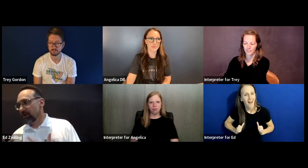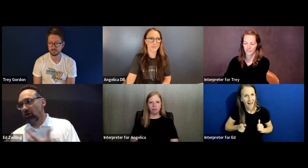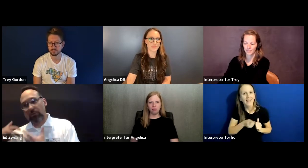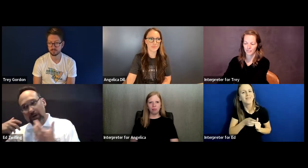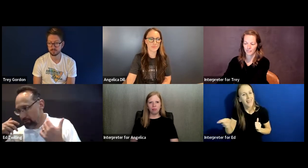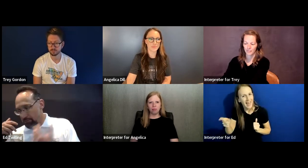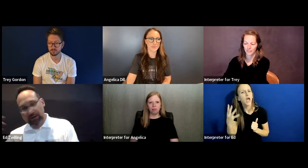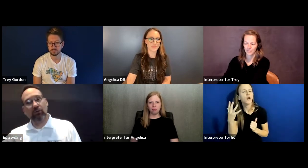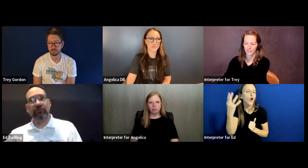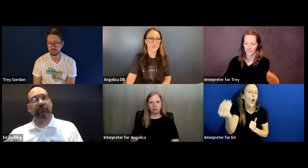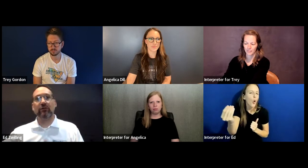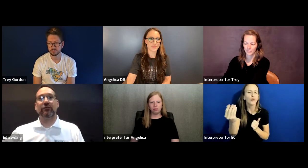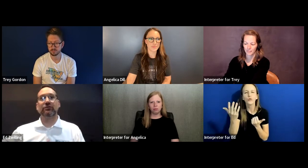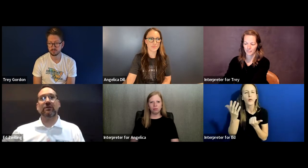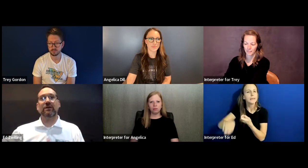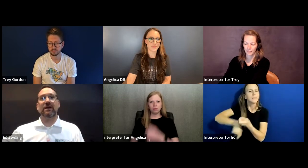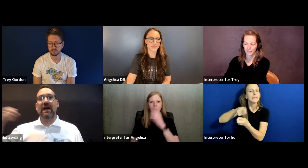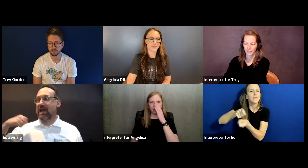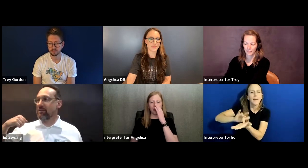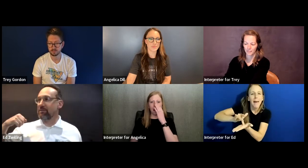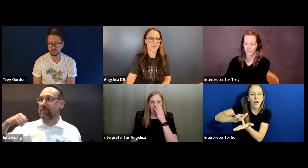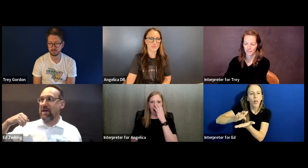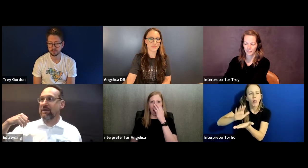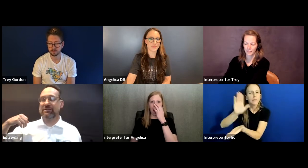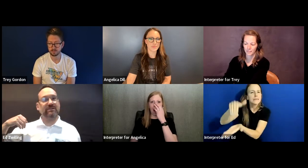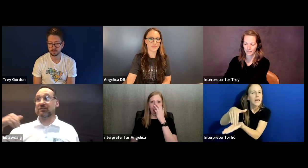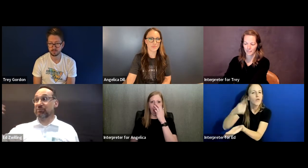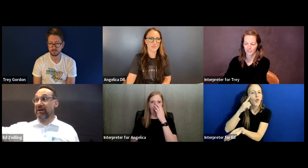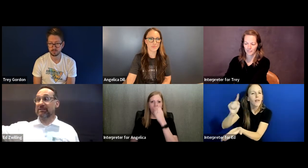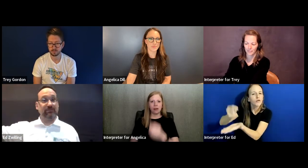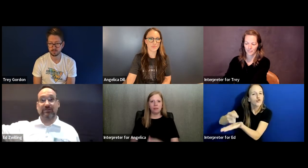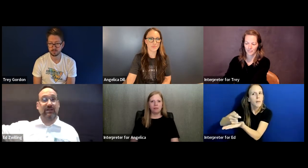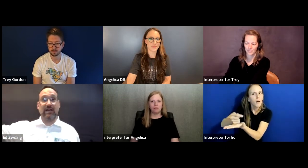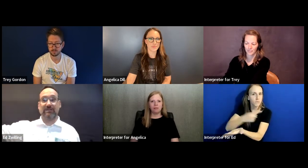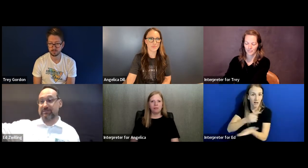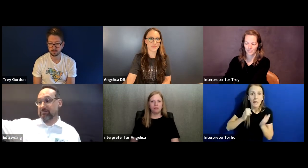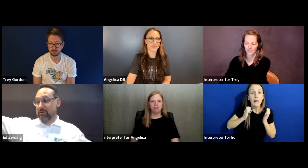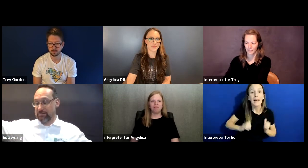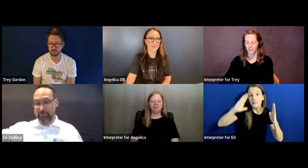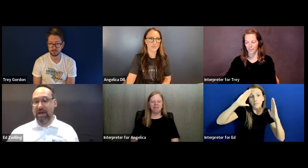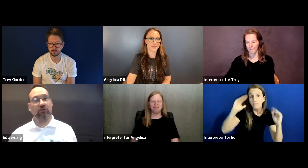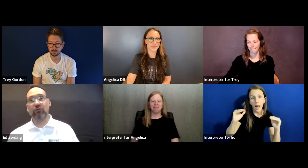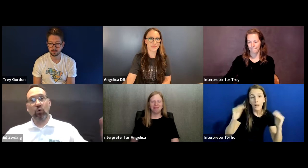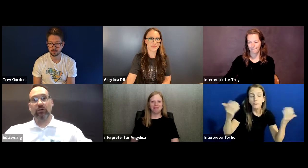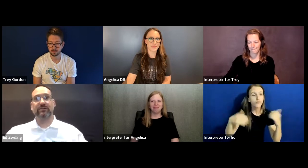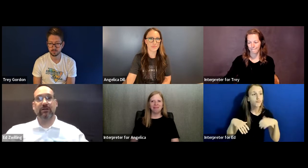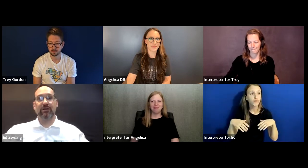you know medical center for treatment and and they just expect just as as a matter of course